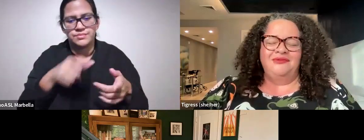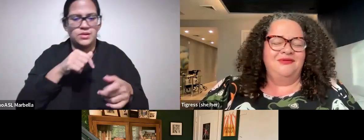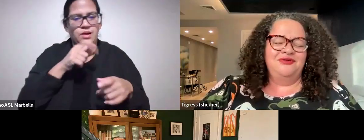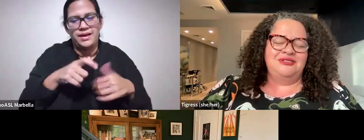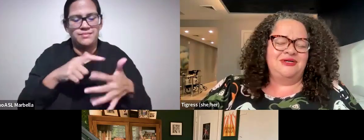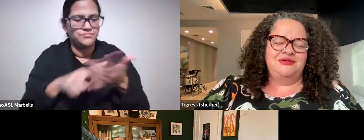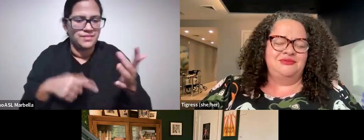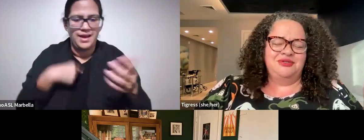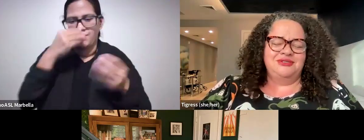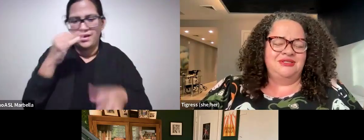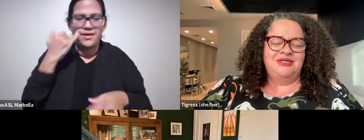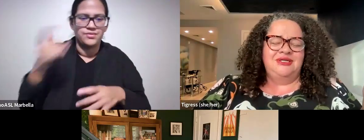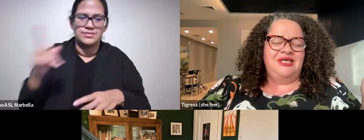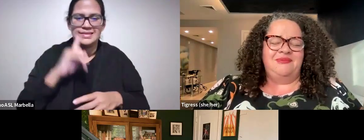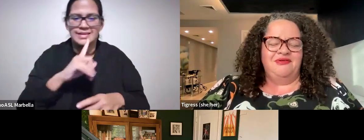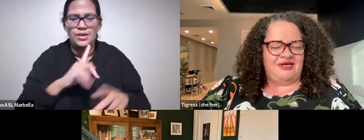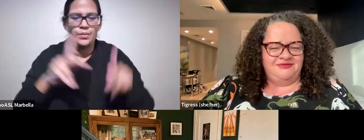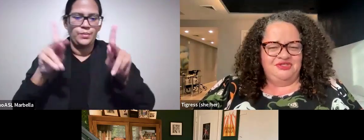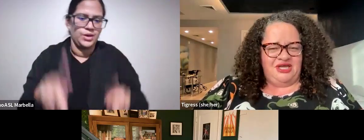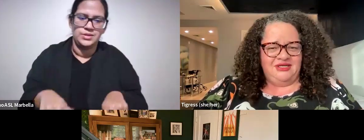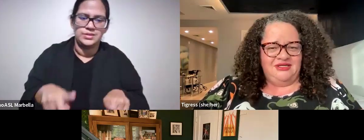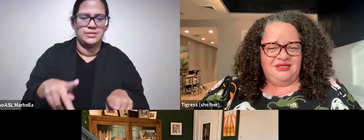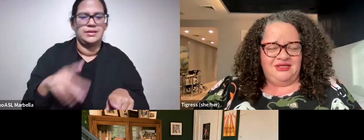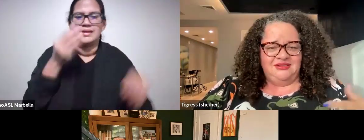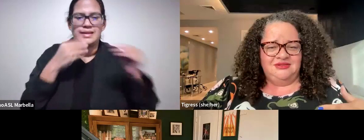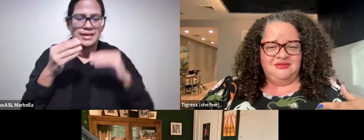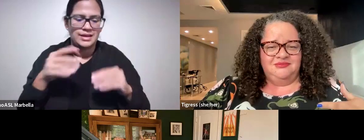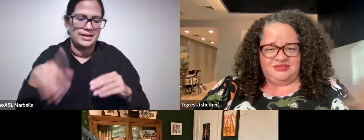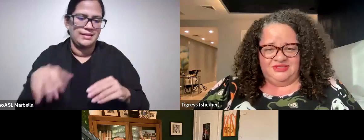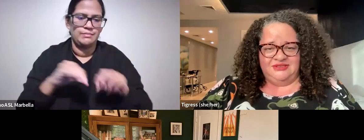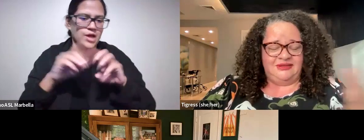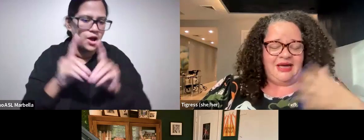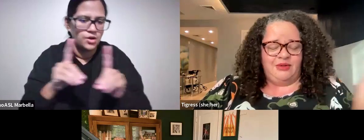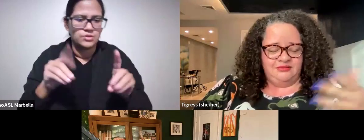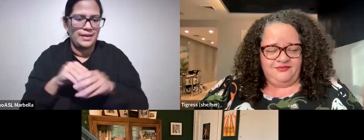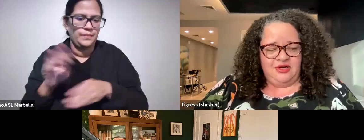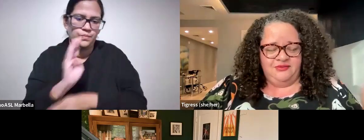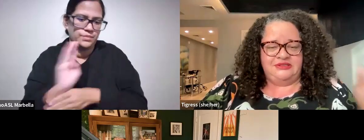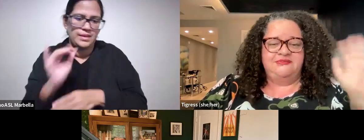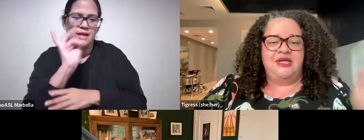I don't care if you're the single person keeping a fast food chain in business, not that one for other reasons, but